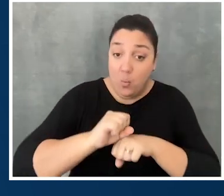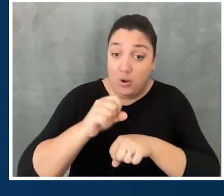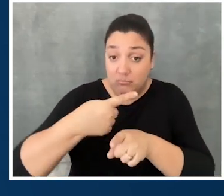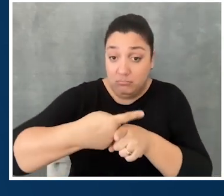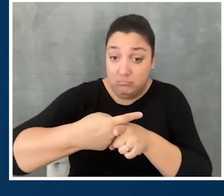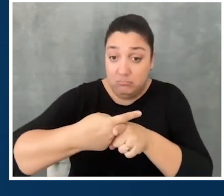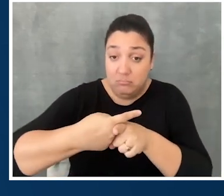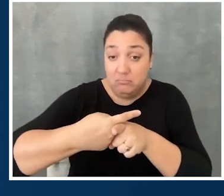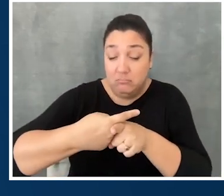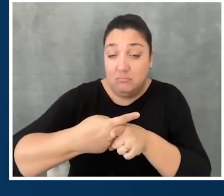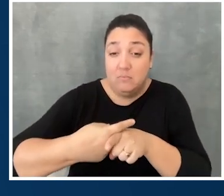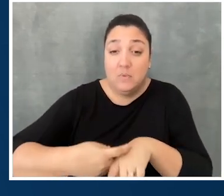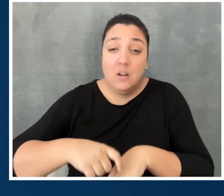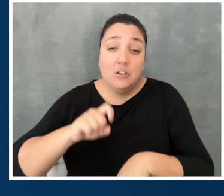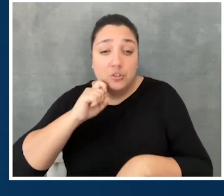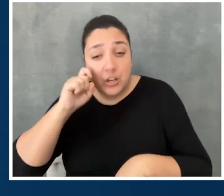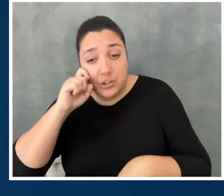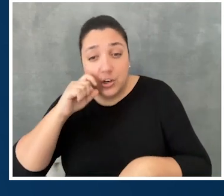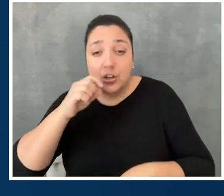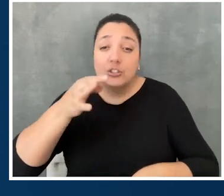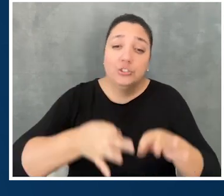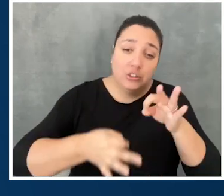gender justice organizations, et cetera,